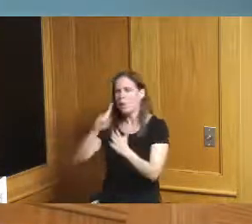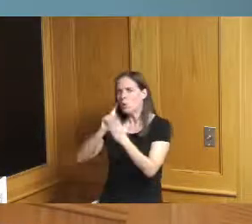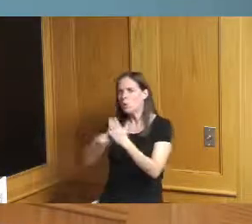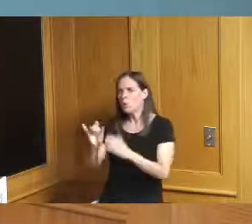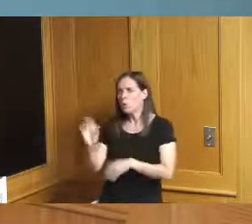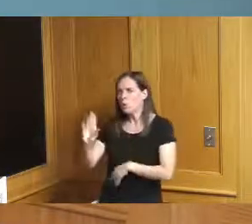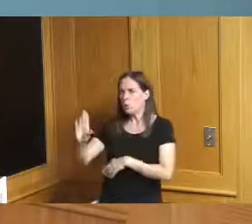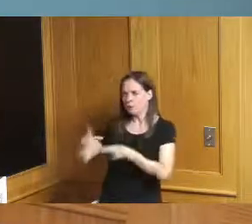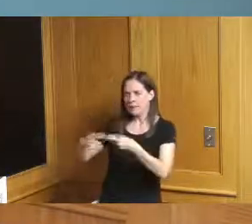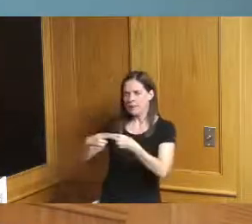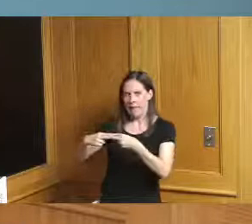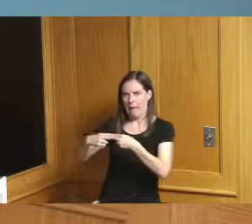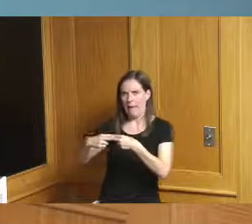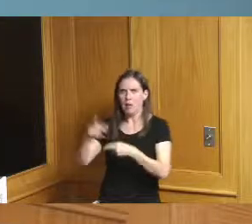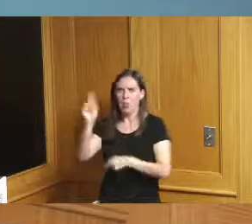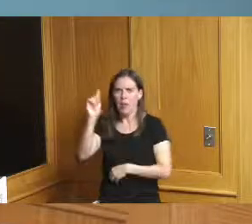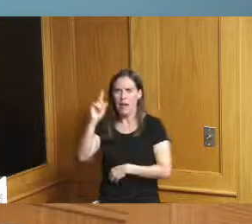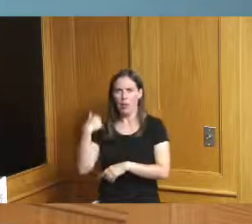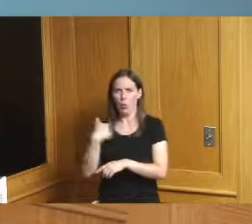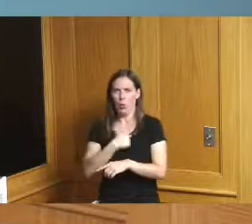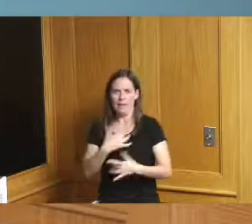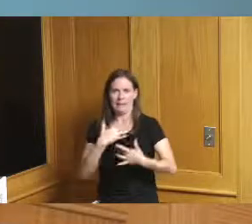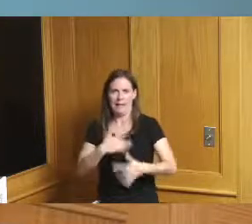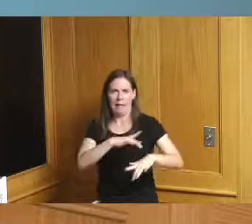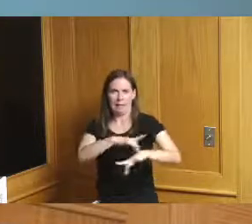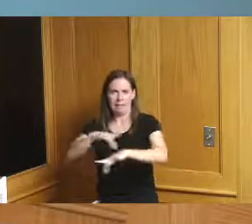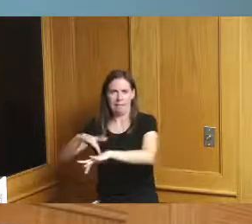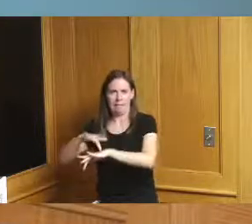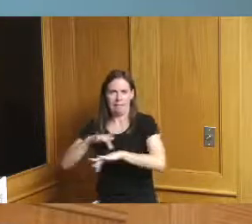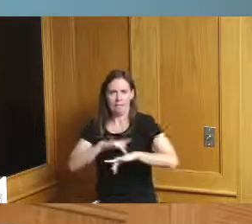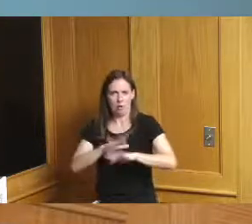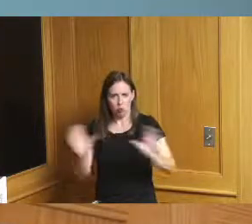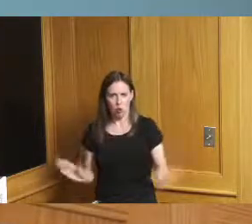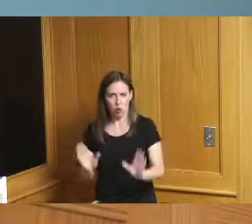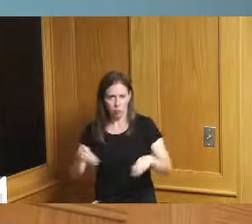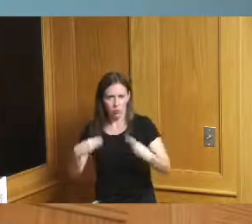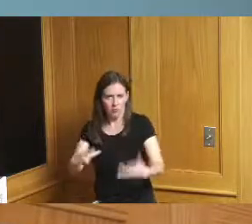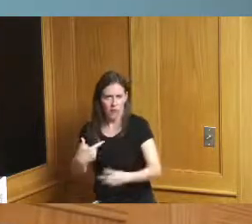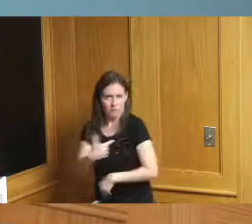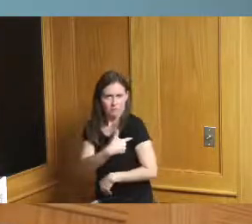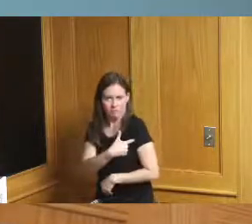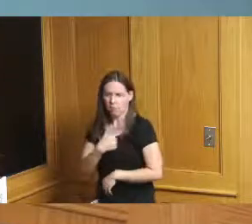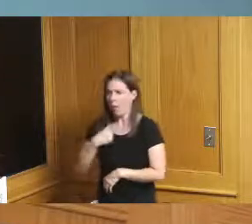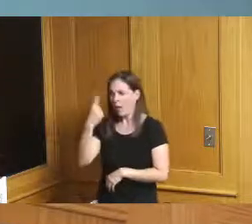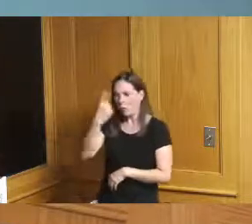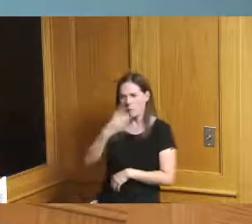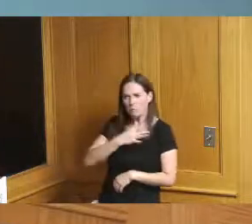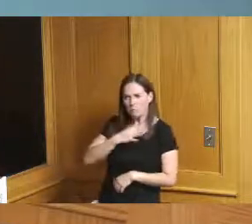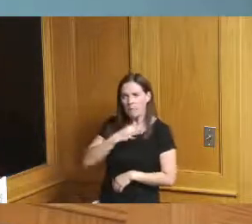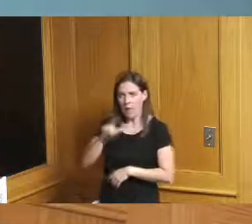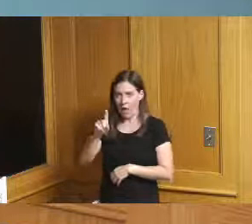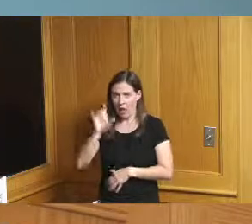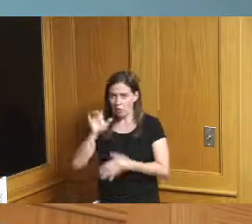going right now and I'm wondering the hundred dollars they kind of targeted those areas that